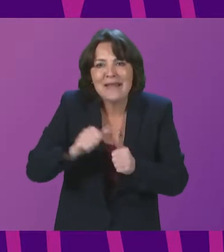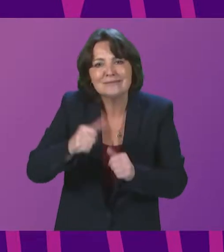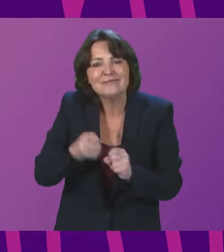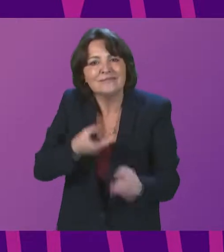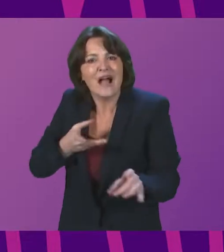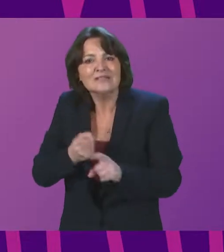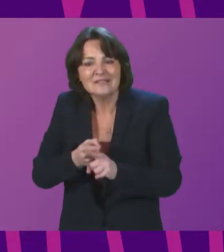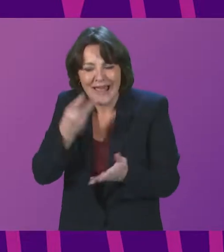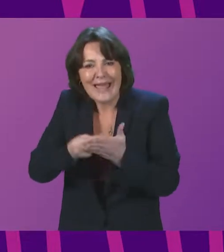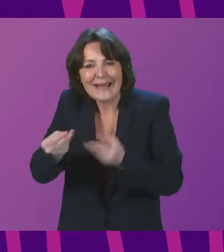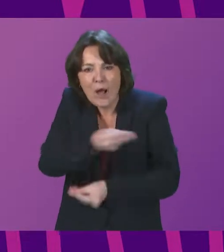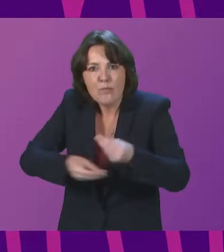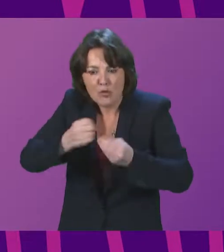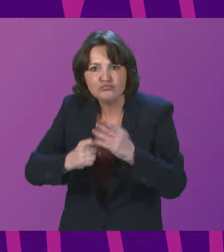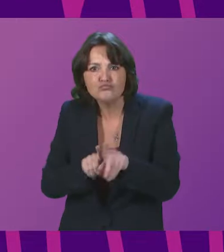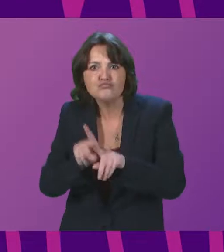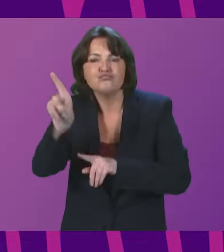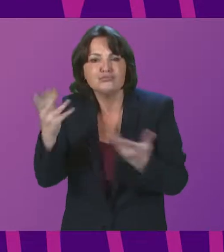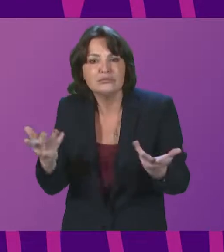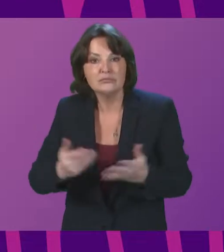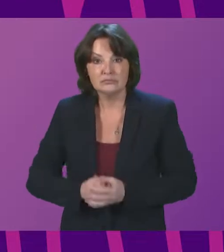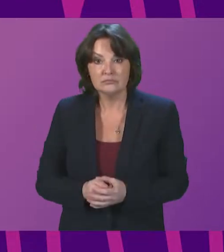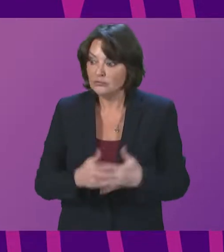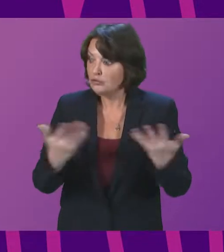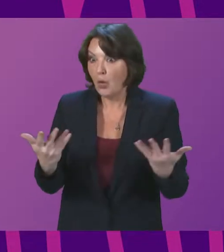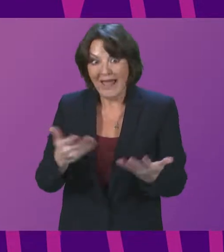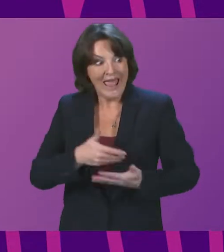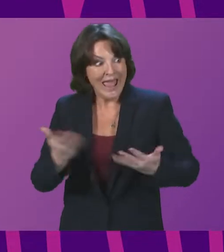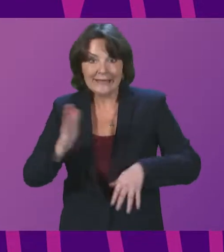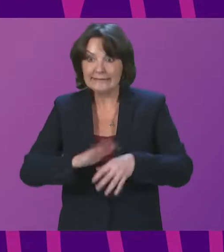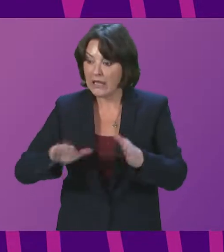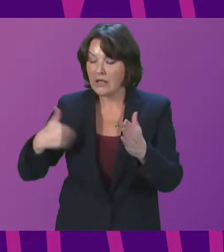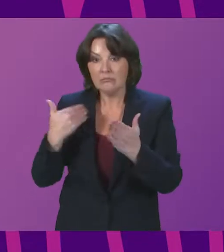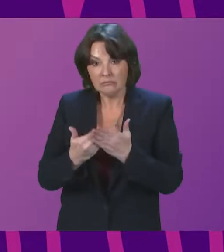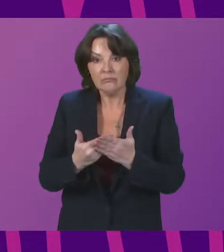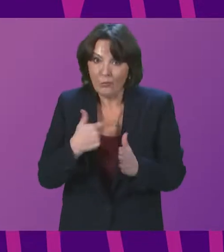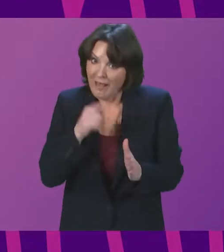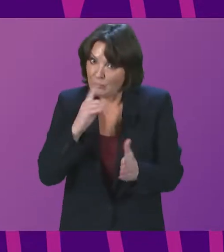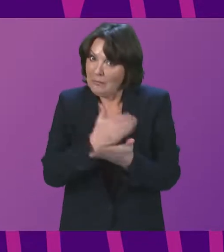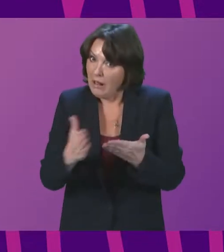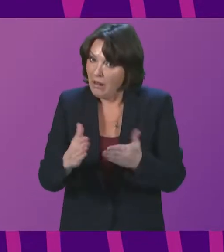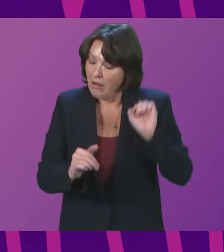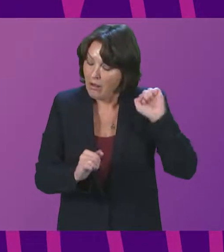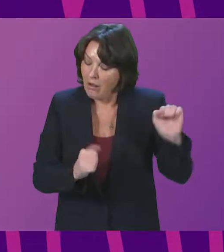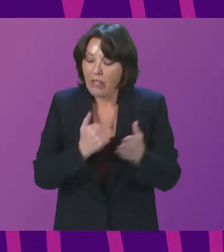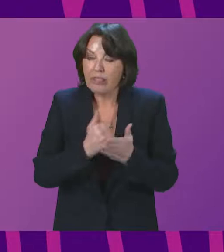That is what matters to the Parliament and the Government. At any given time, it is vital to be clear that the bank has the leadership in place